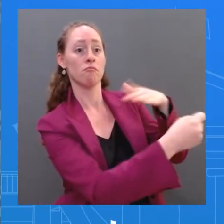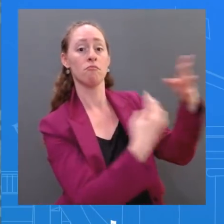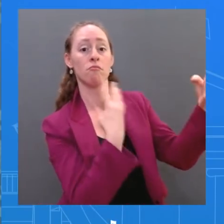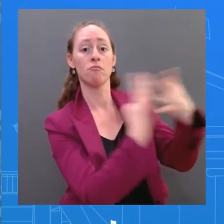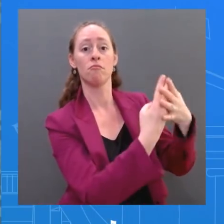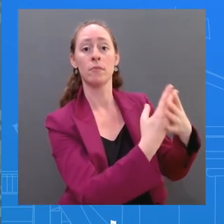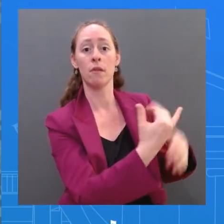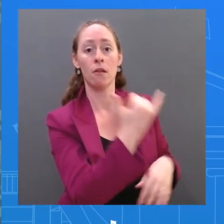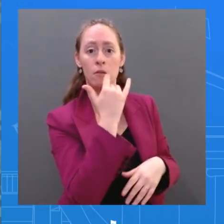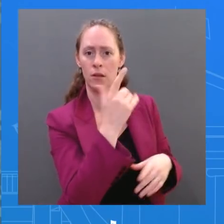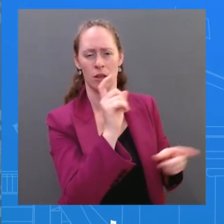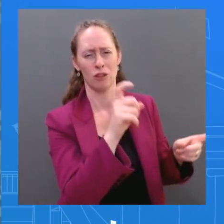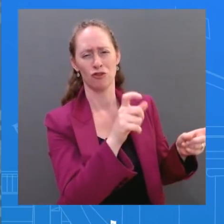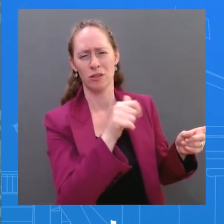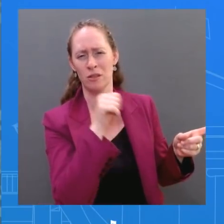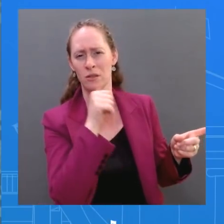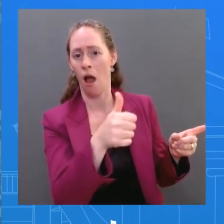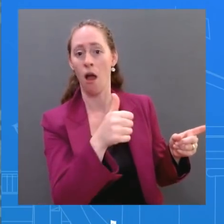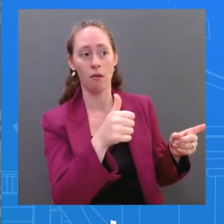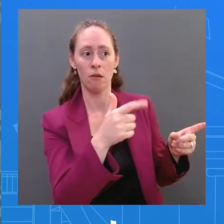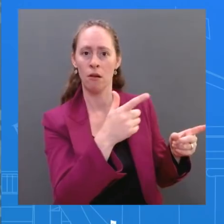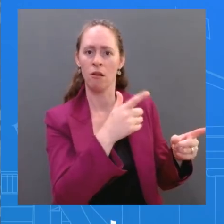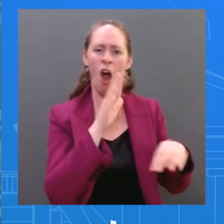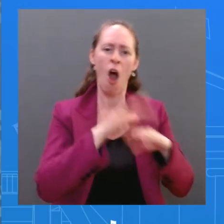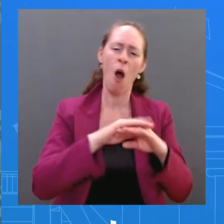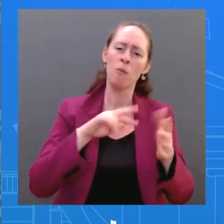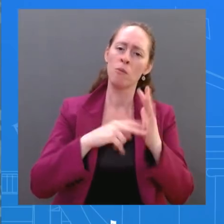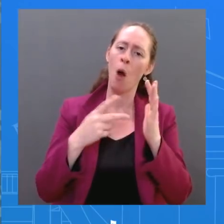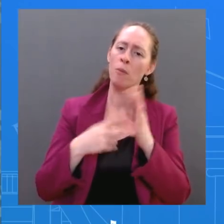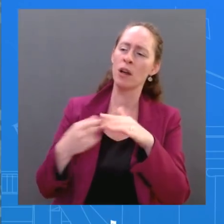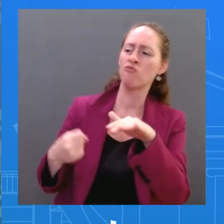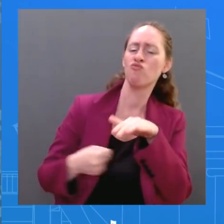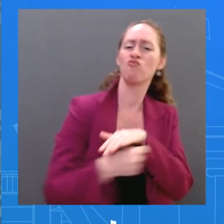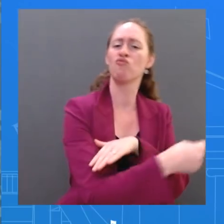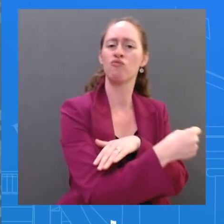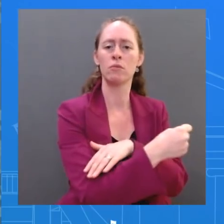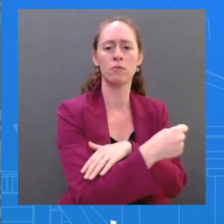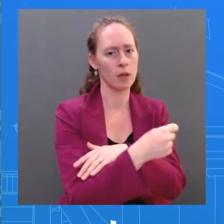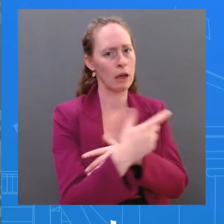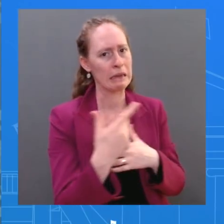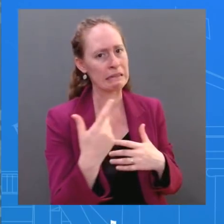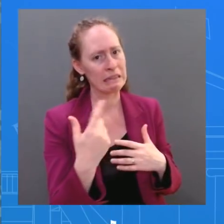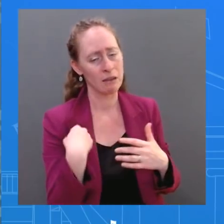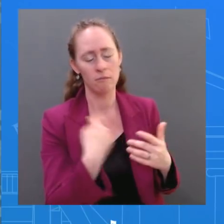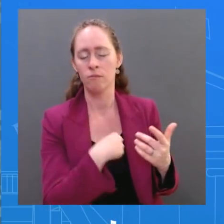that he can to make sure that they come home safely. We're going to use any -- every means that we have.